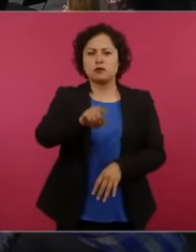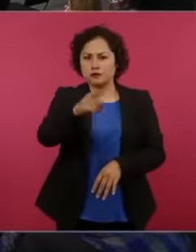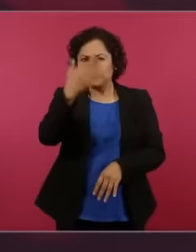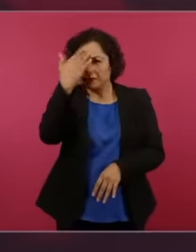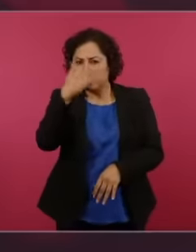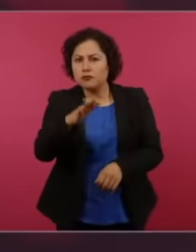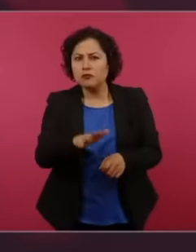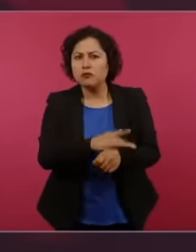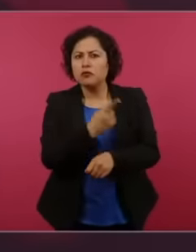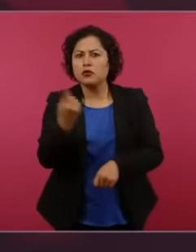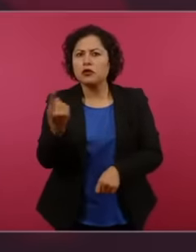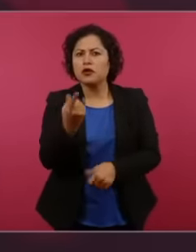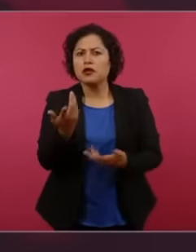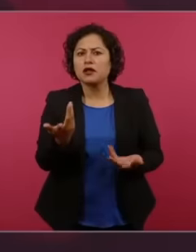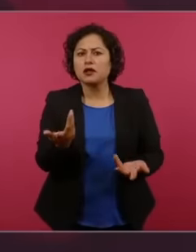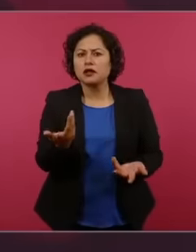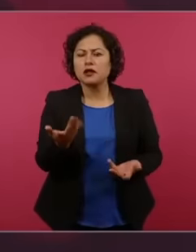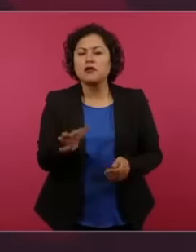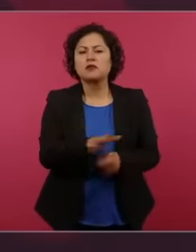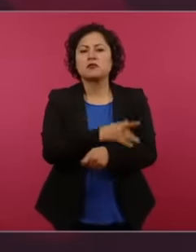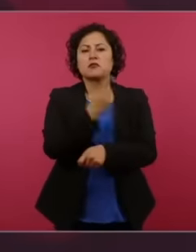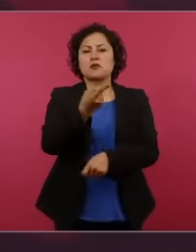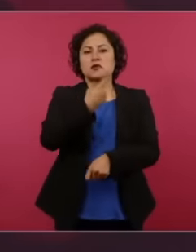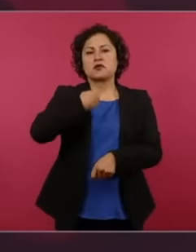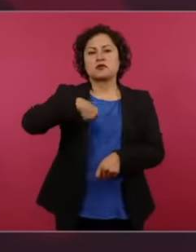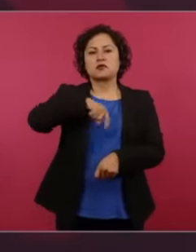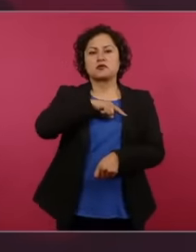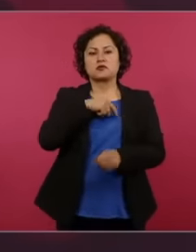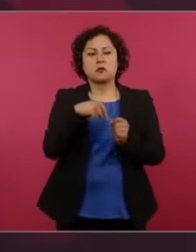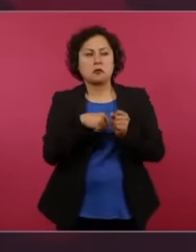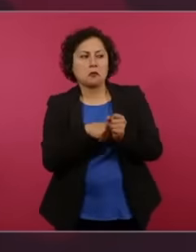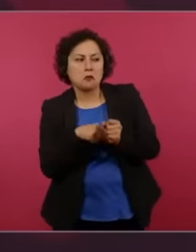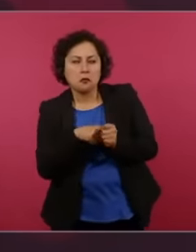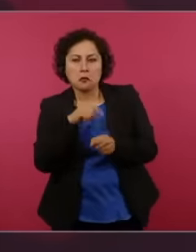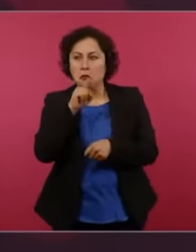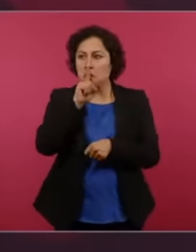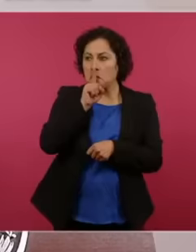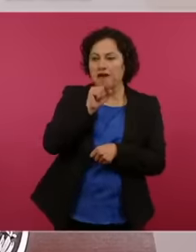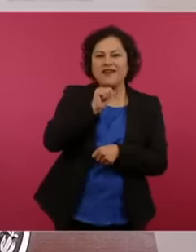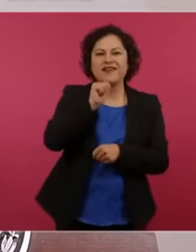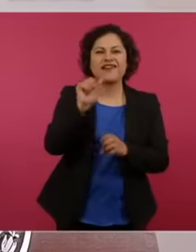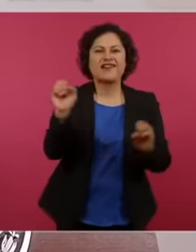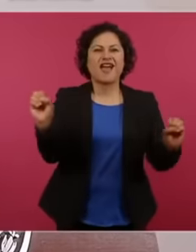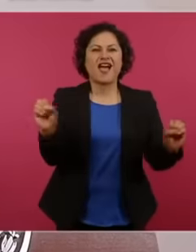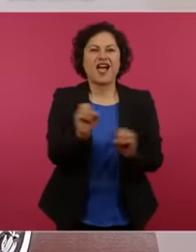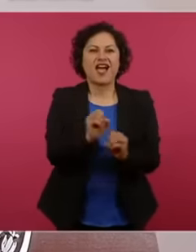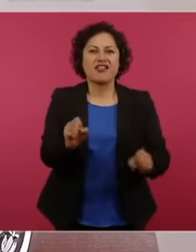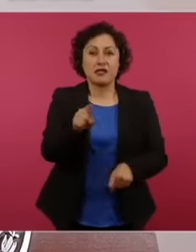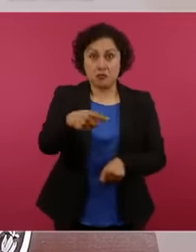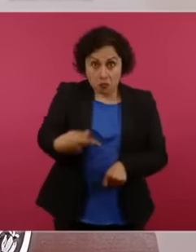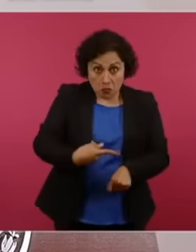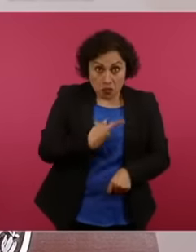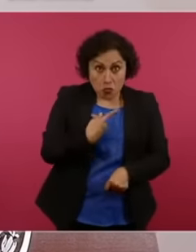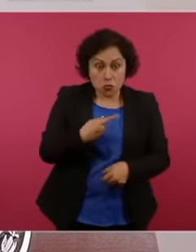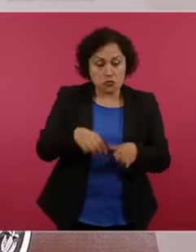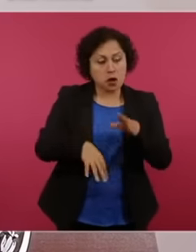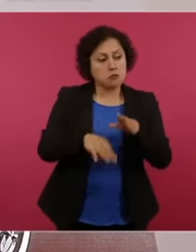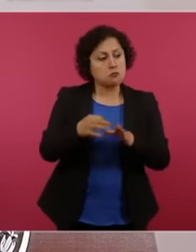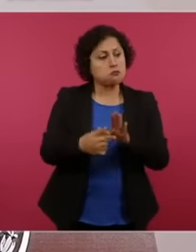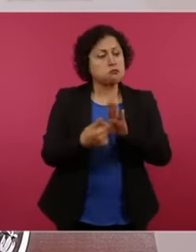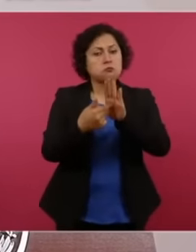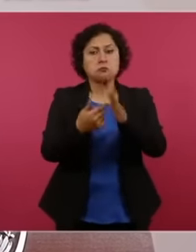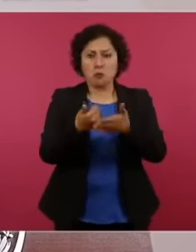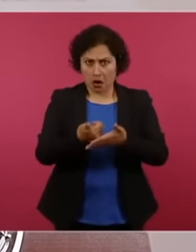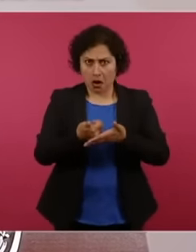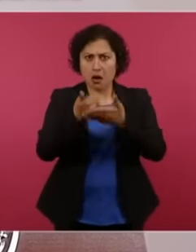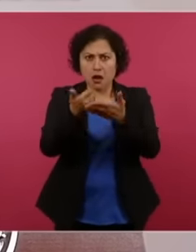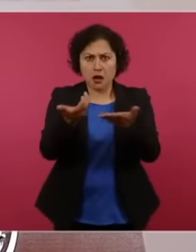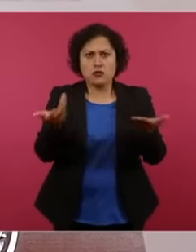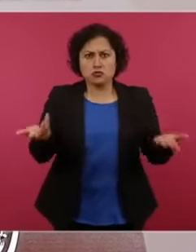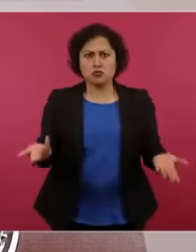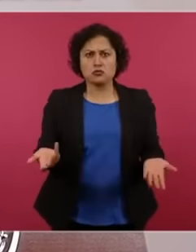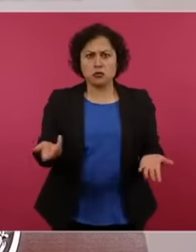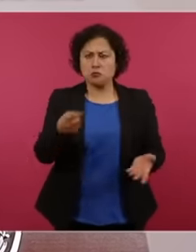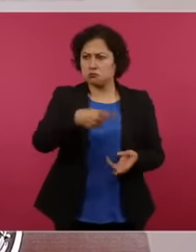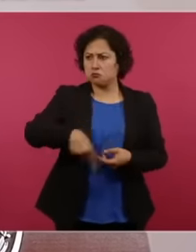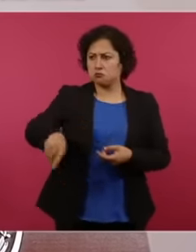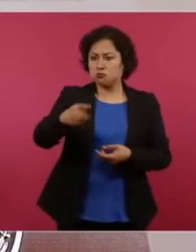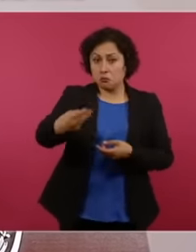Because we have nothing to hide they even help us with the questions to clarify